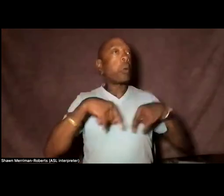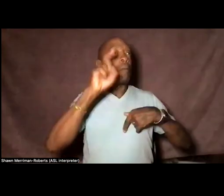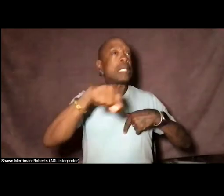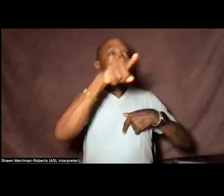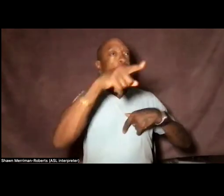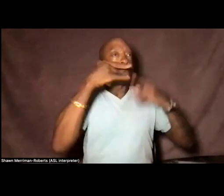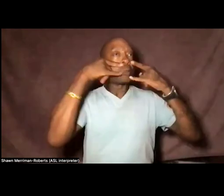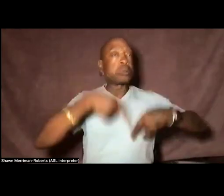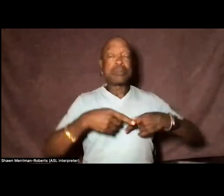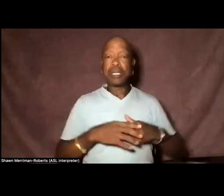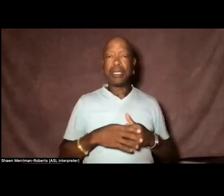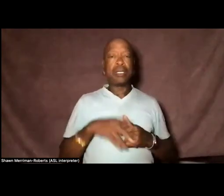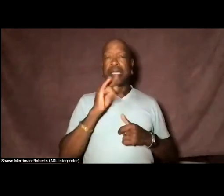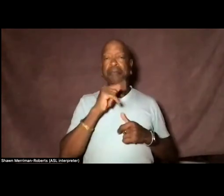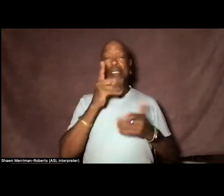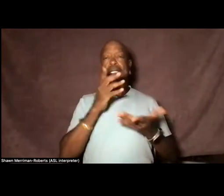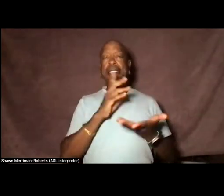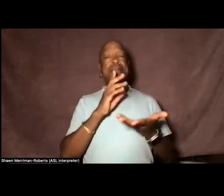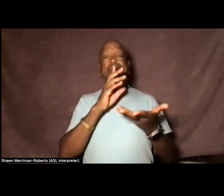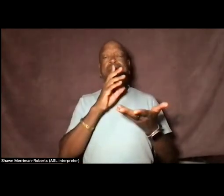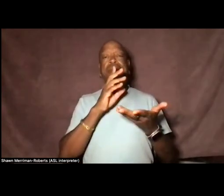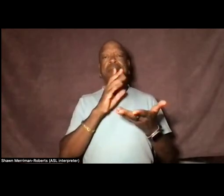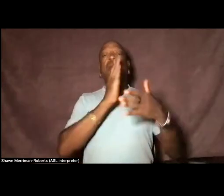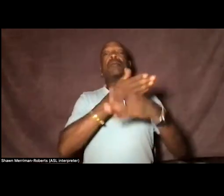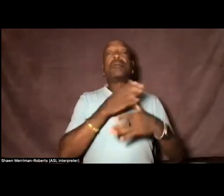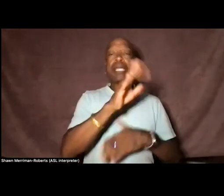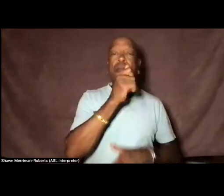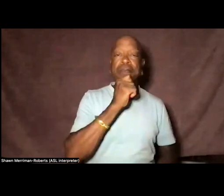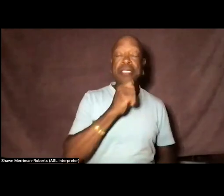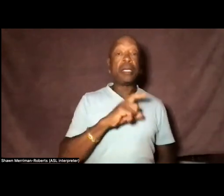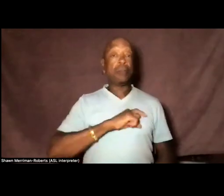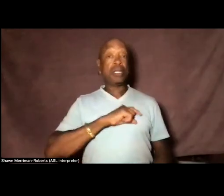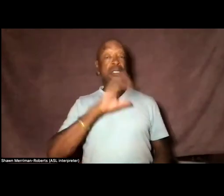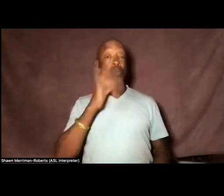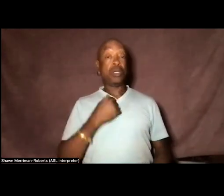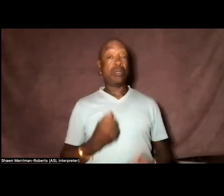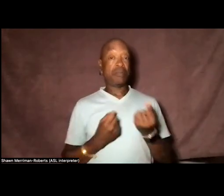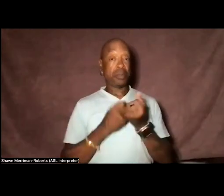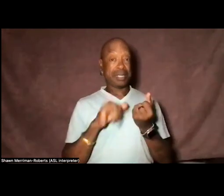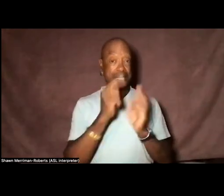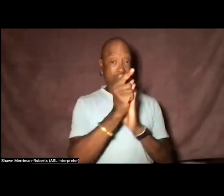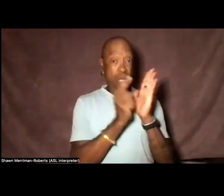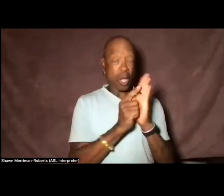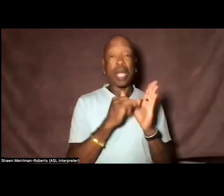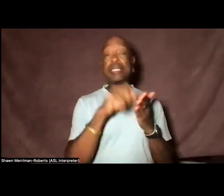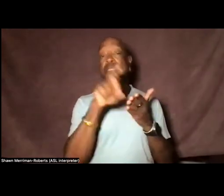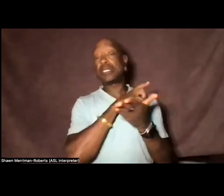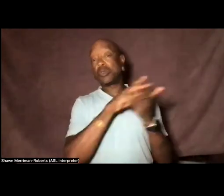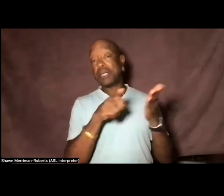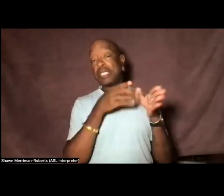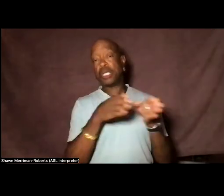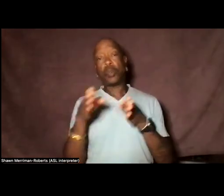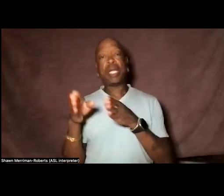invades privacy police are likely to enforce such laws in discriminatory ways especially against